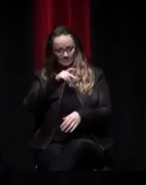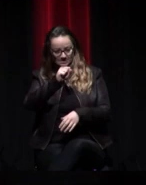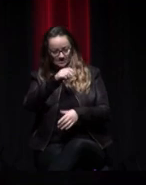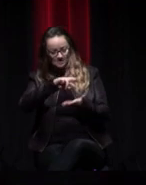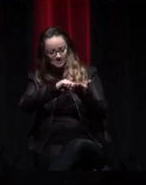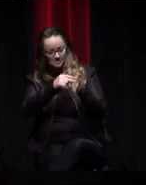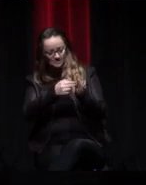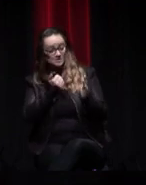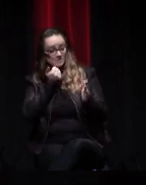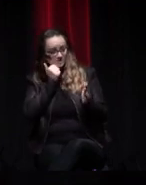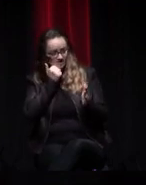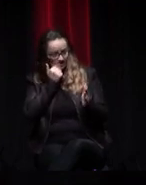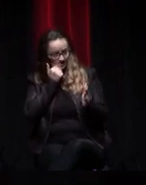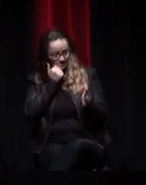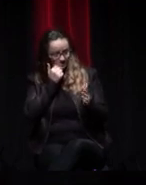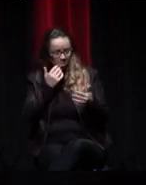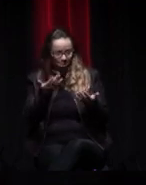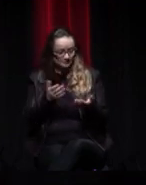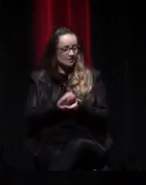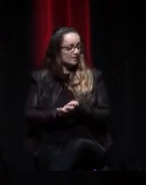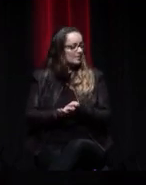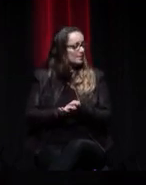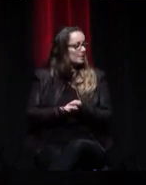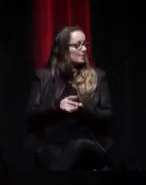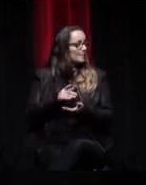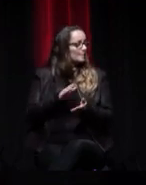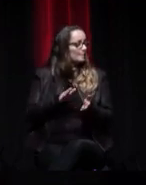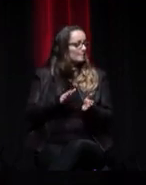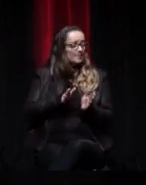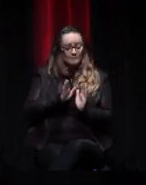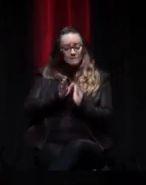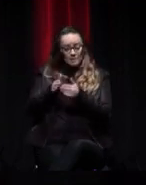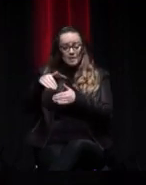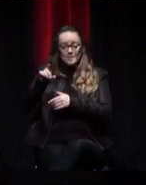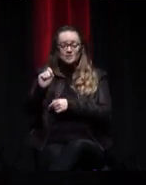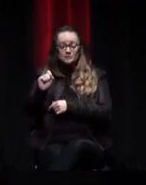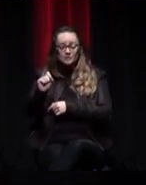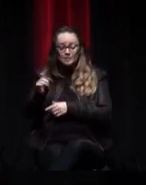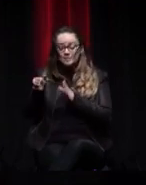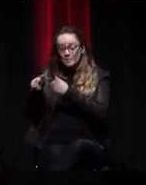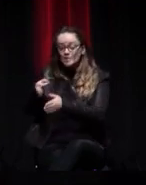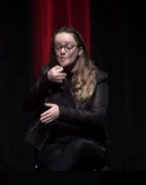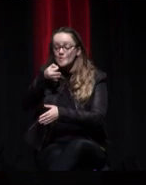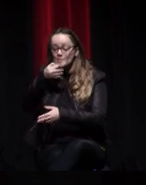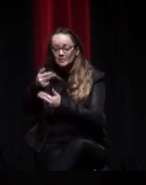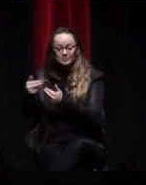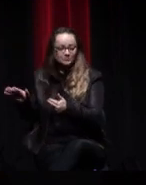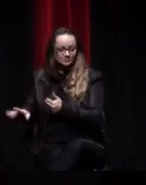roughly, let's say so, to establish itself, time and again, on this diverse opinion that's doxa.